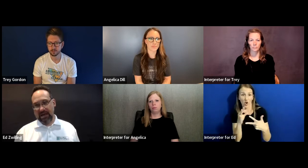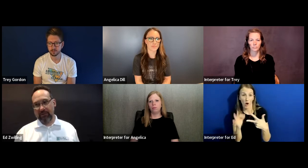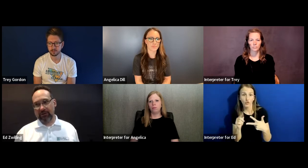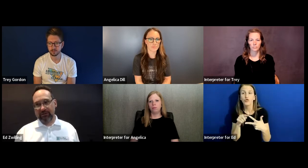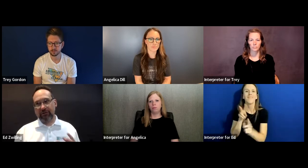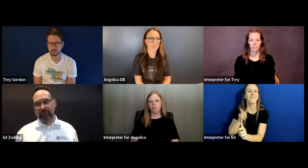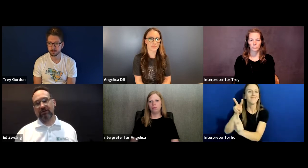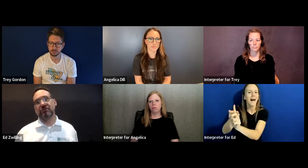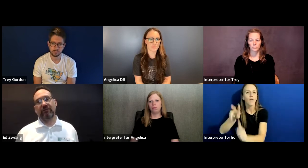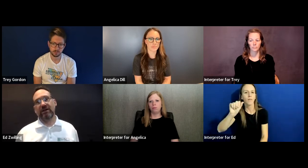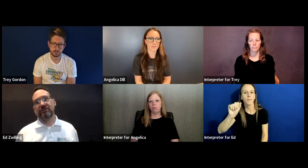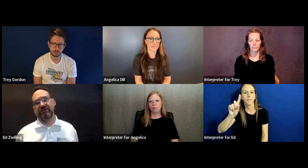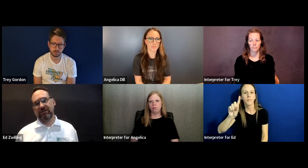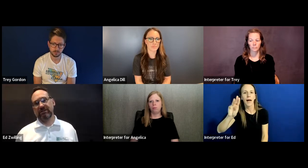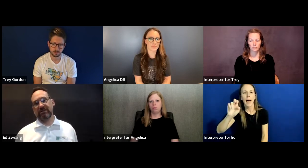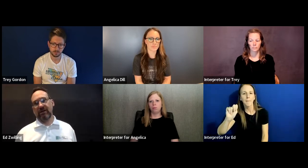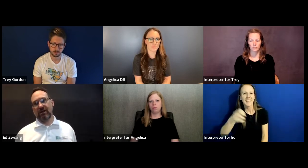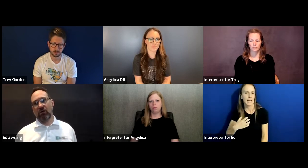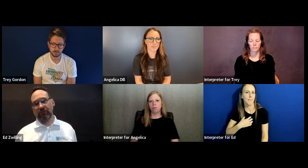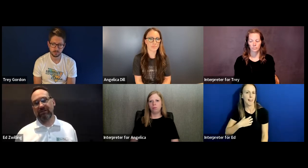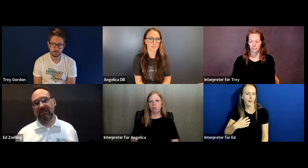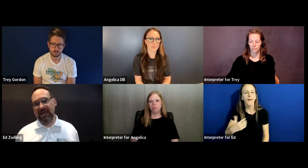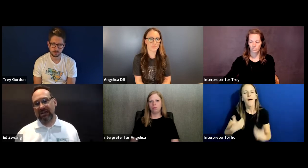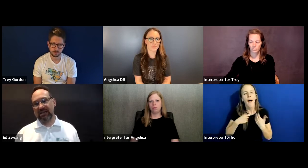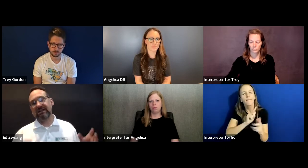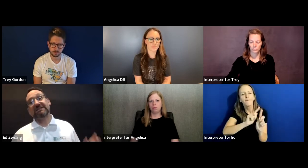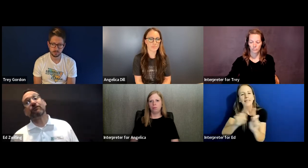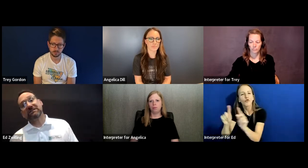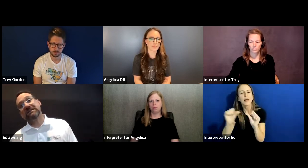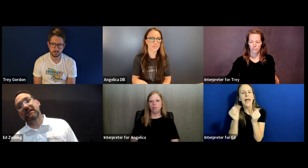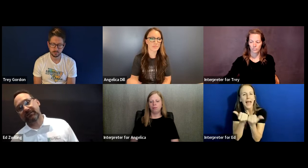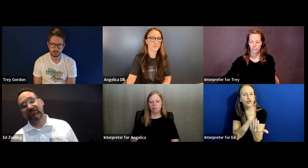and there are different administrative agencies that oversee the ada in different settings